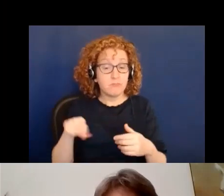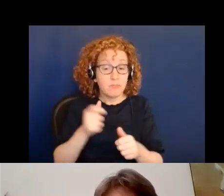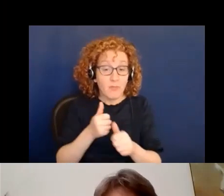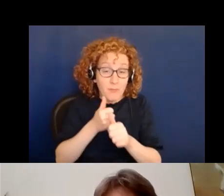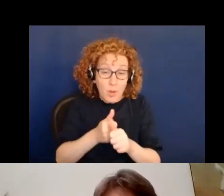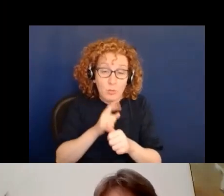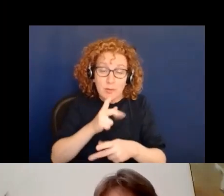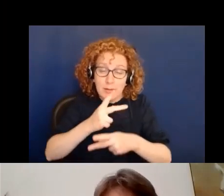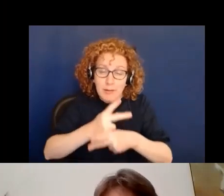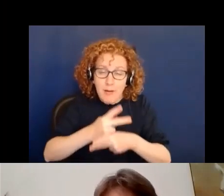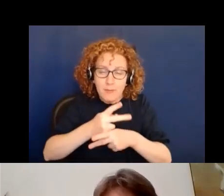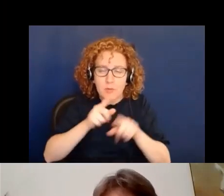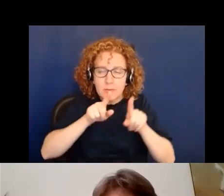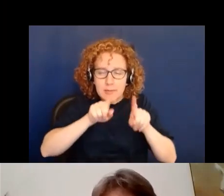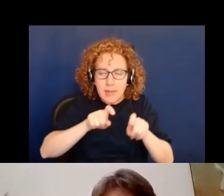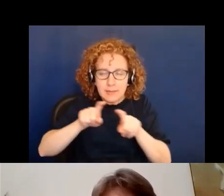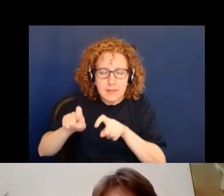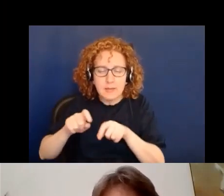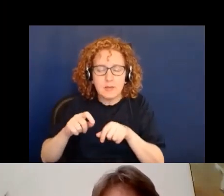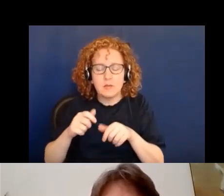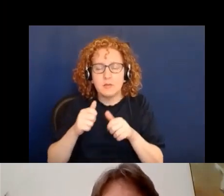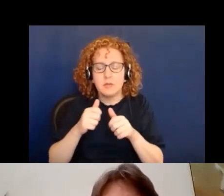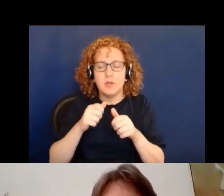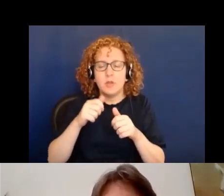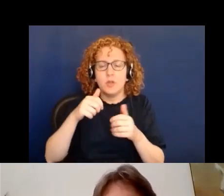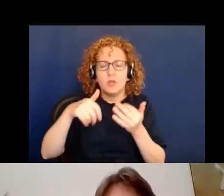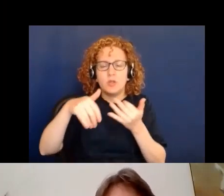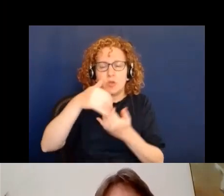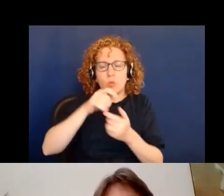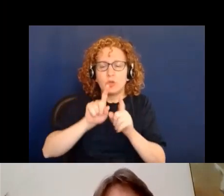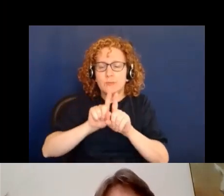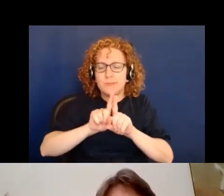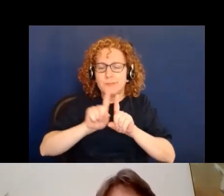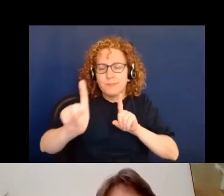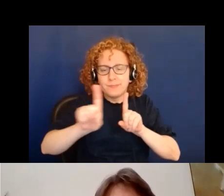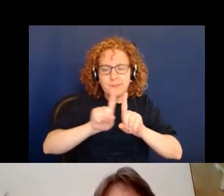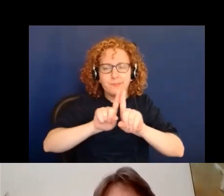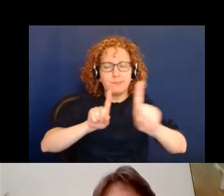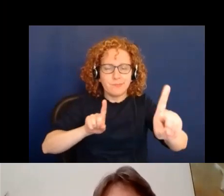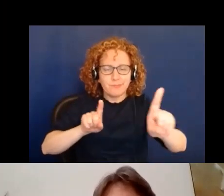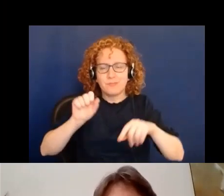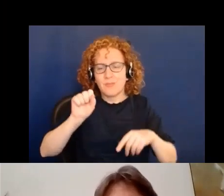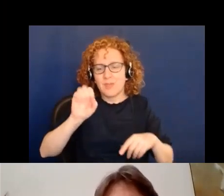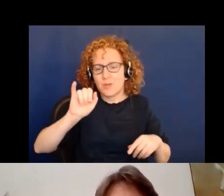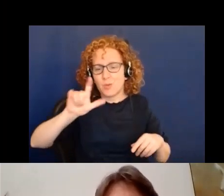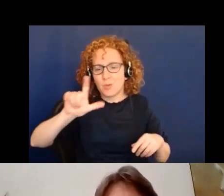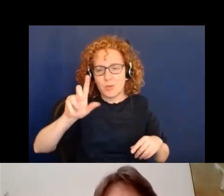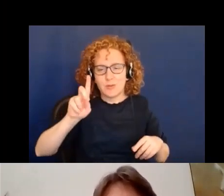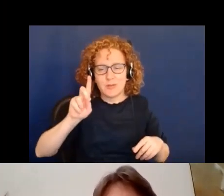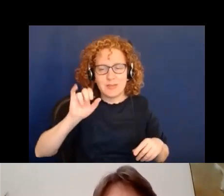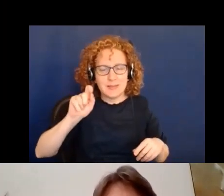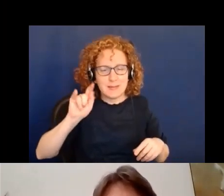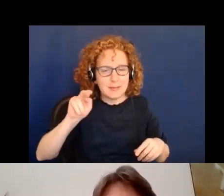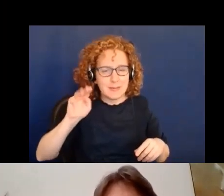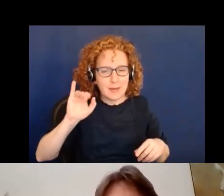social distancing and but recently in the last few days they've relaxed some of that on campus even